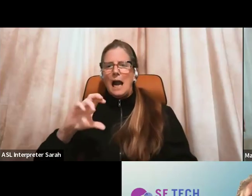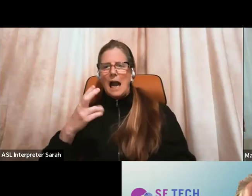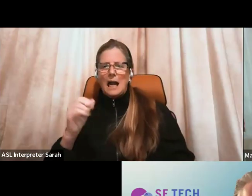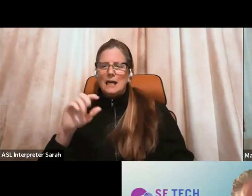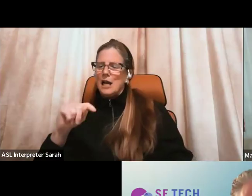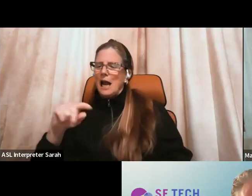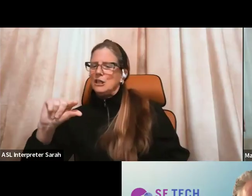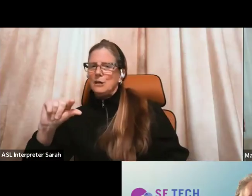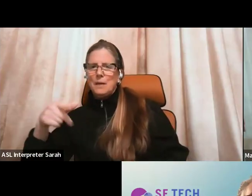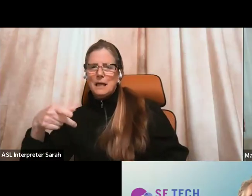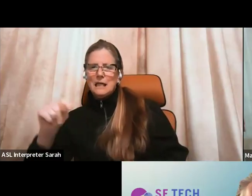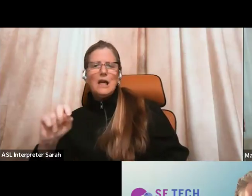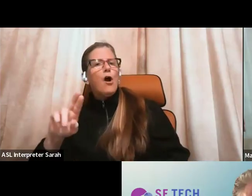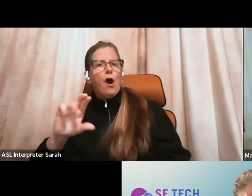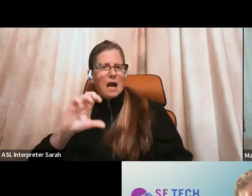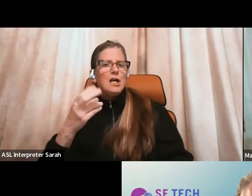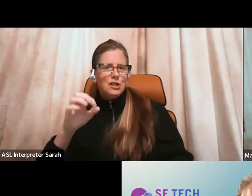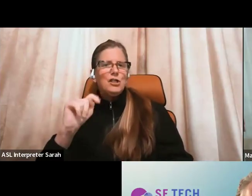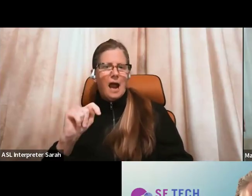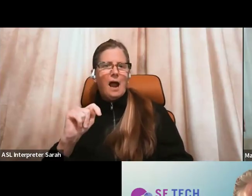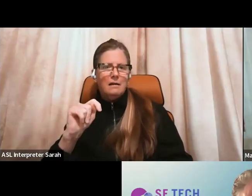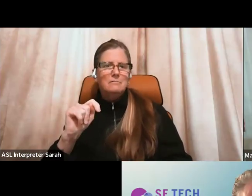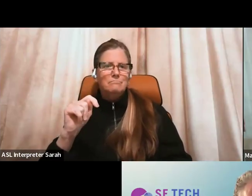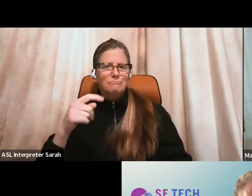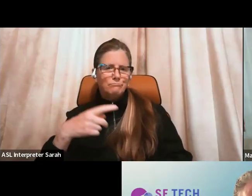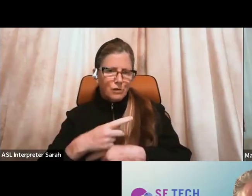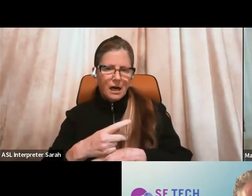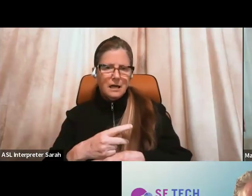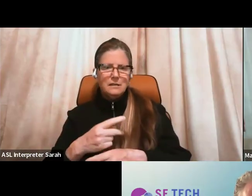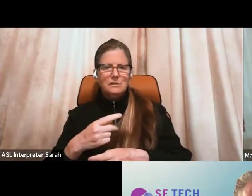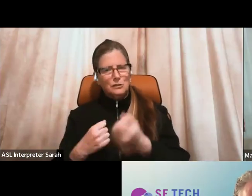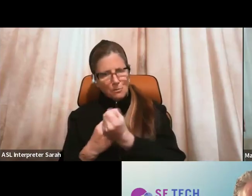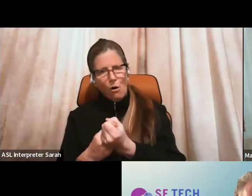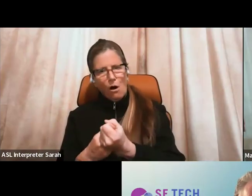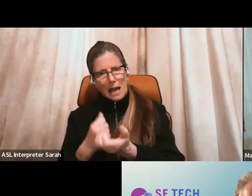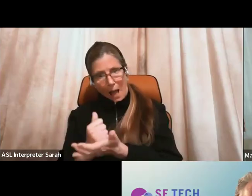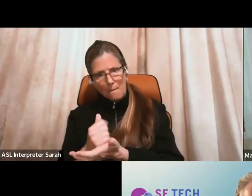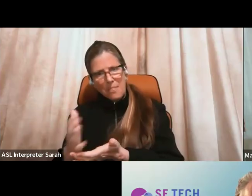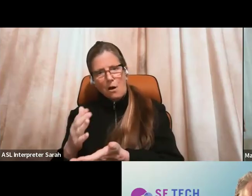you know, products to sort of enhance their work, right? So it is a very exciting time.